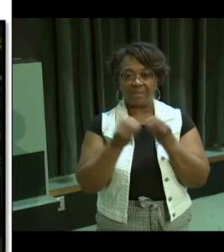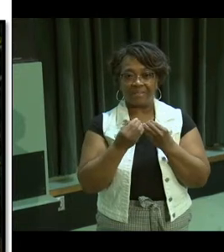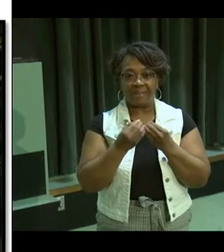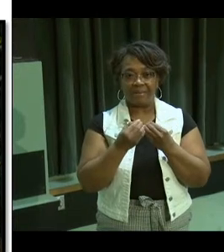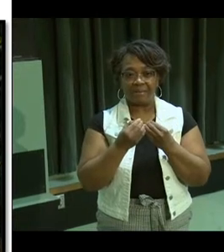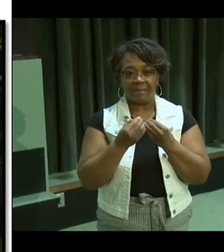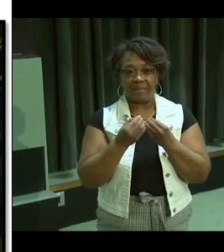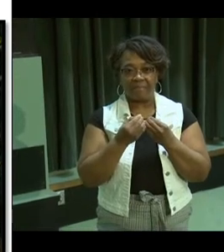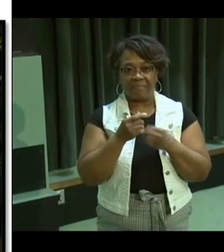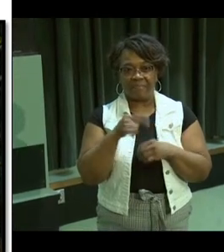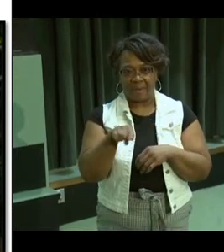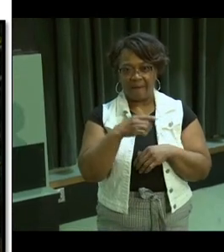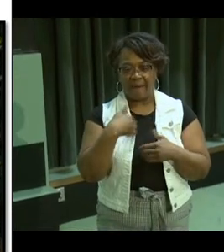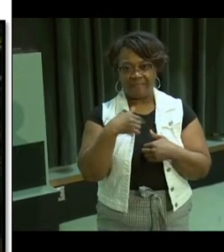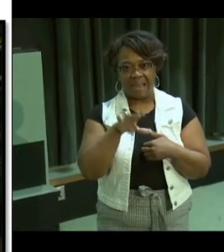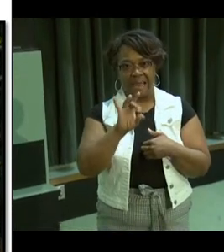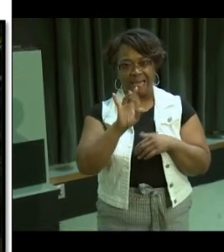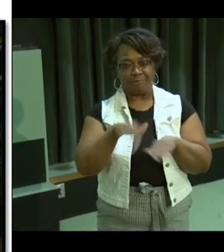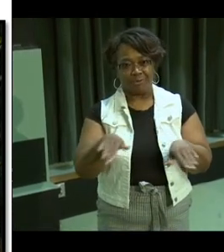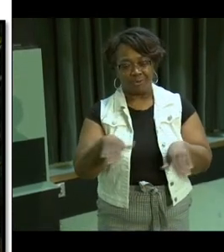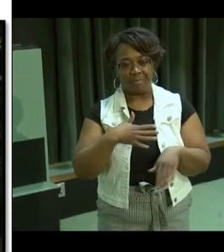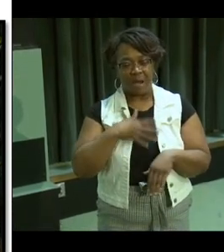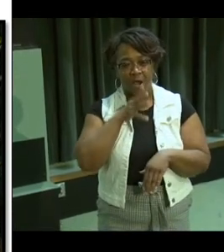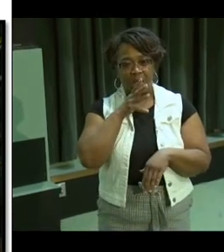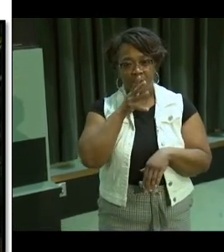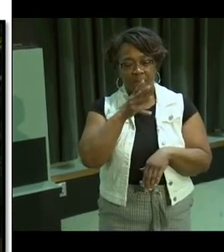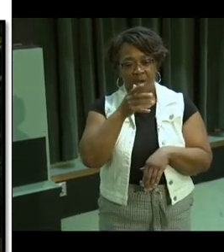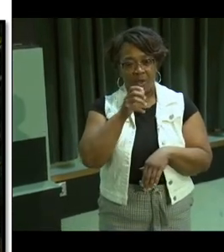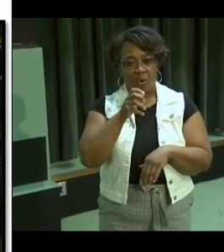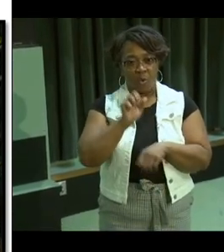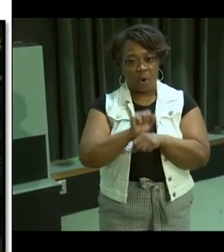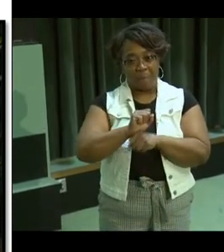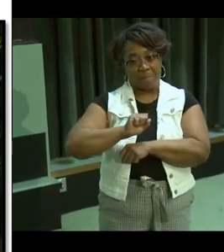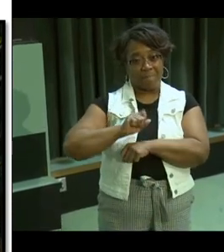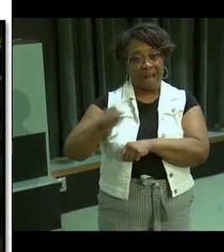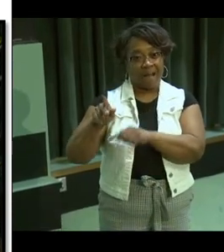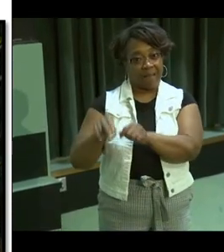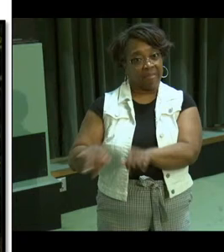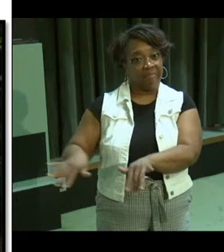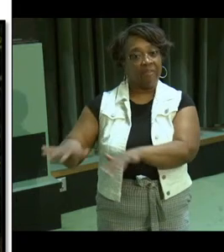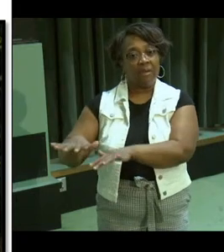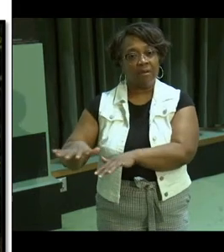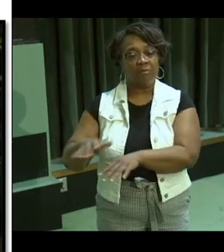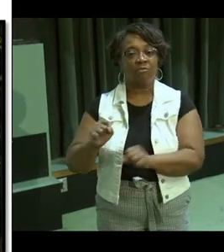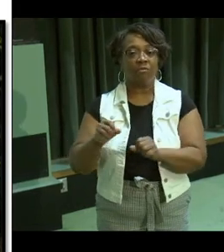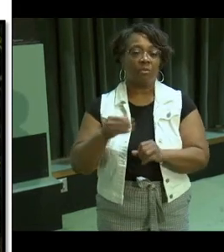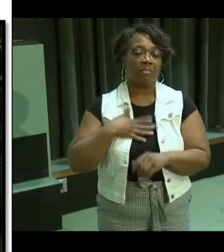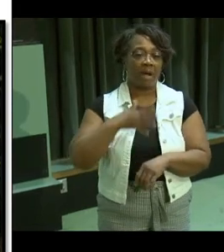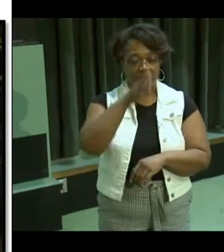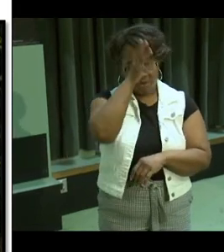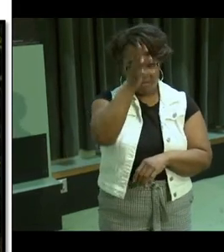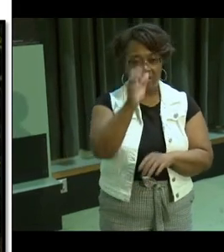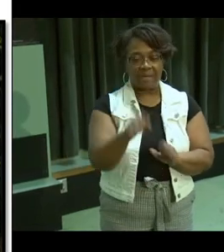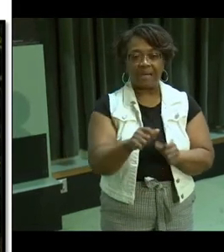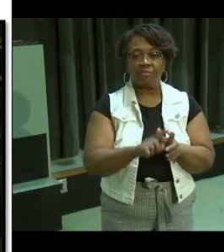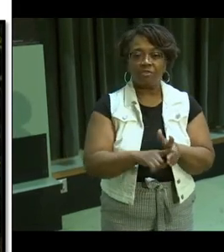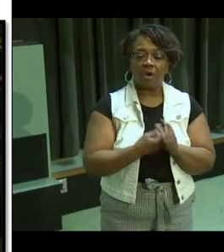eight kids, and my grandmother went to go work back in the